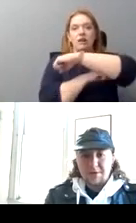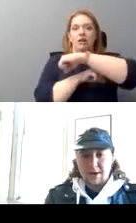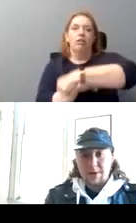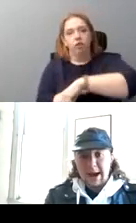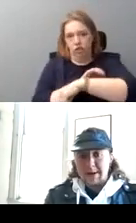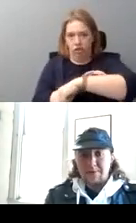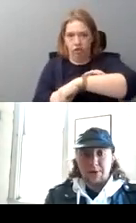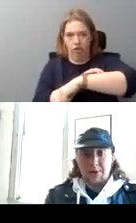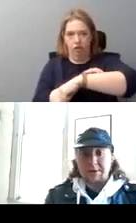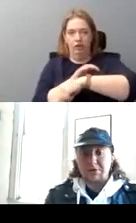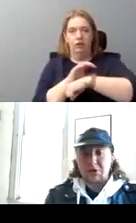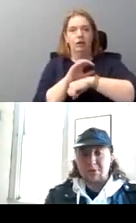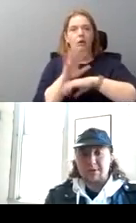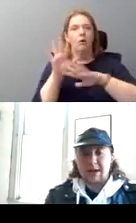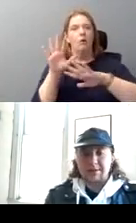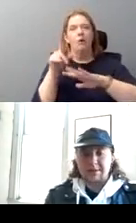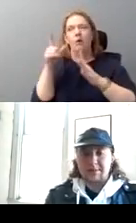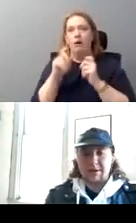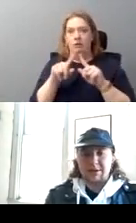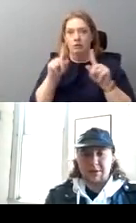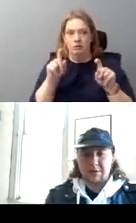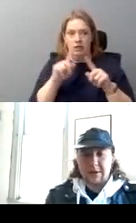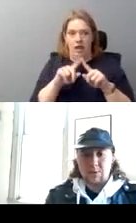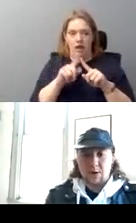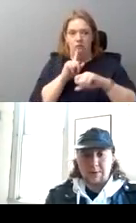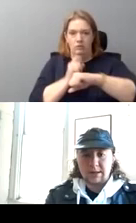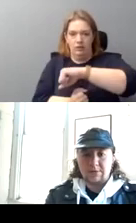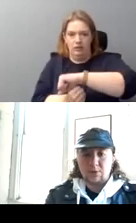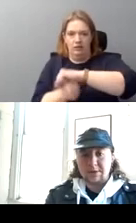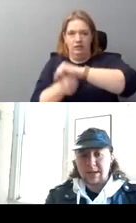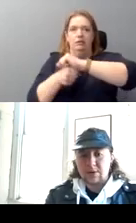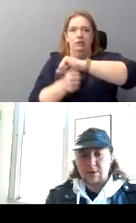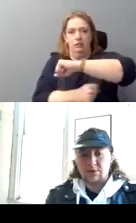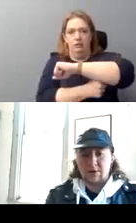They ran rigorous and numerous tests to match the urethane walls and floors, and even went as far